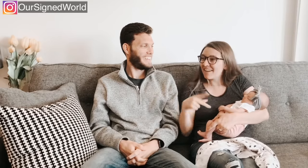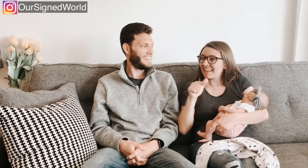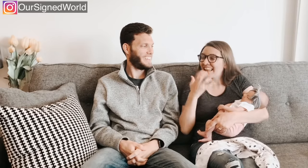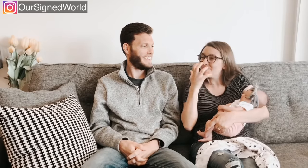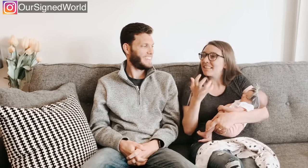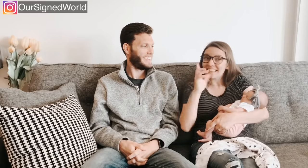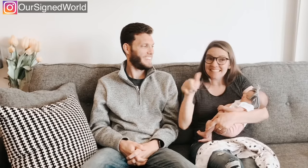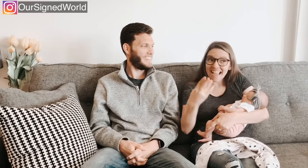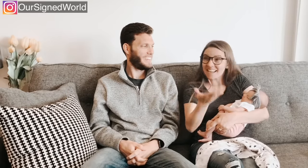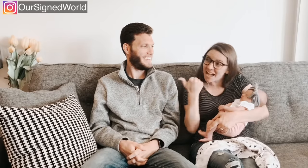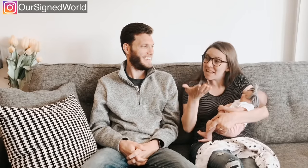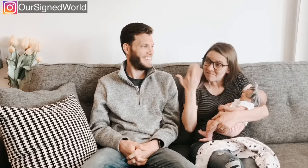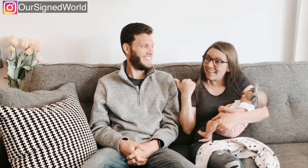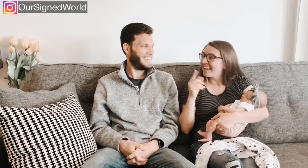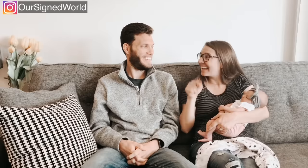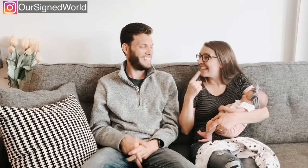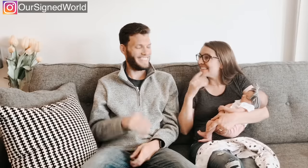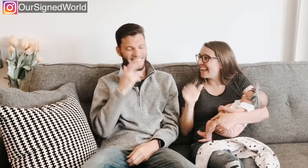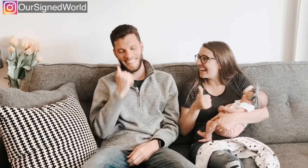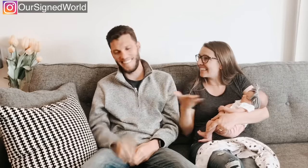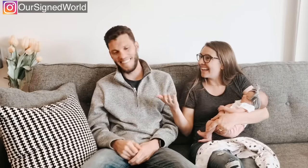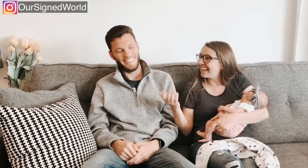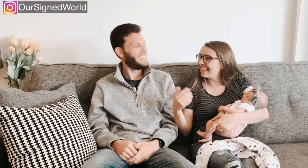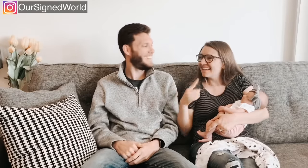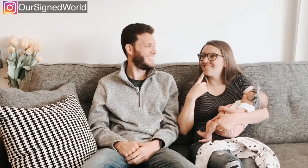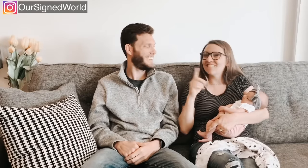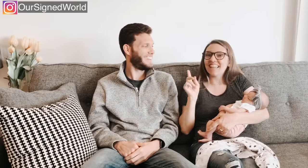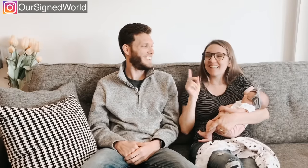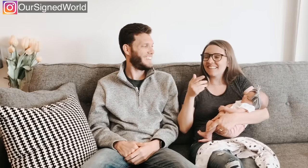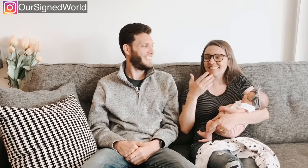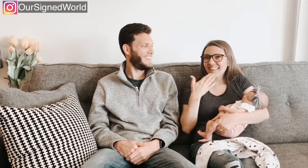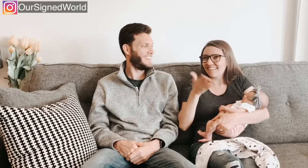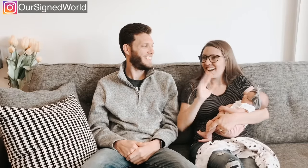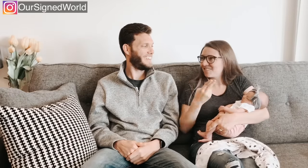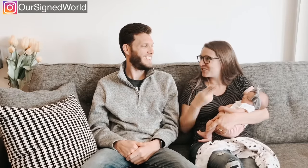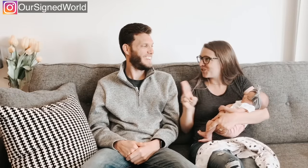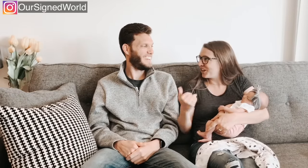I can't be like Zach come on! I can't say anything. Thank God, it was short. You